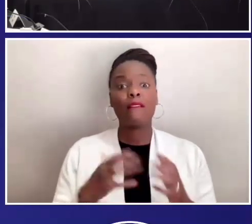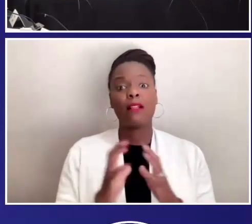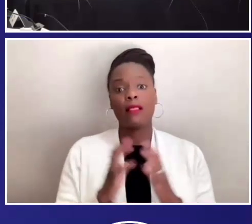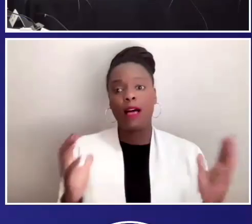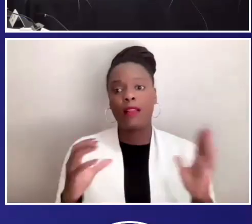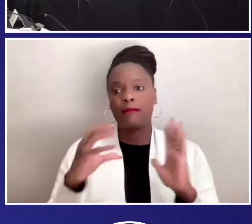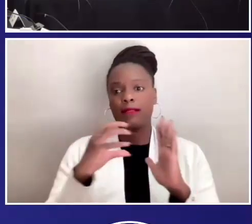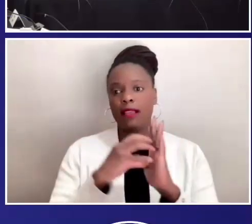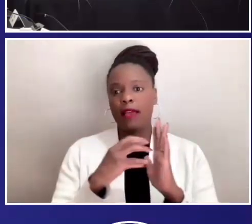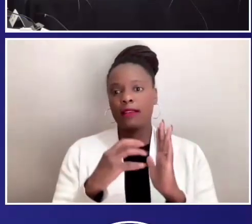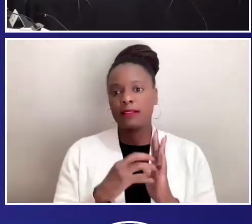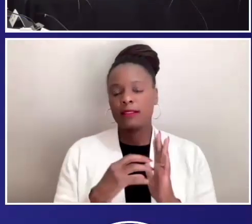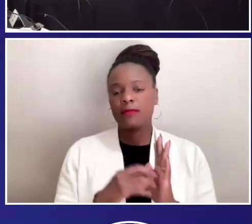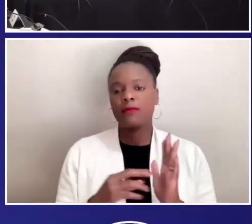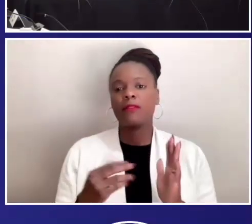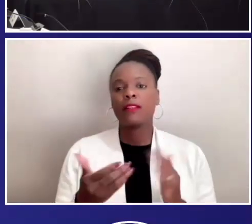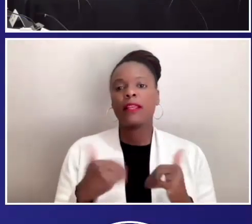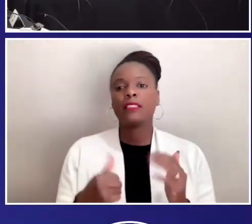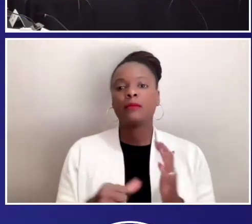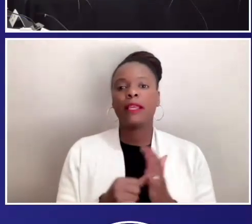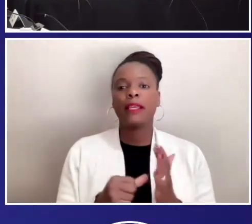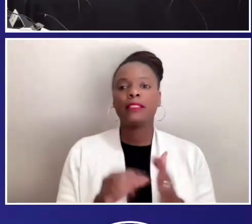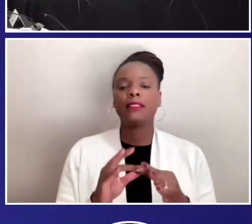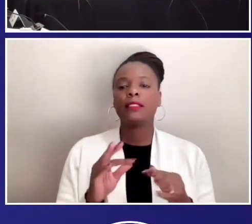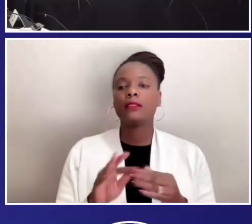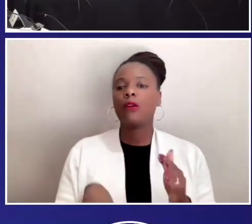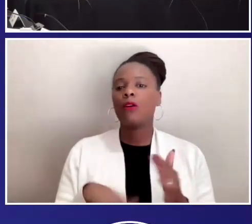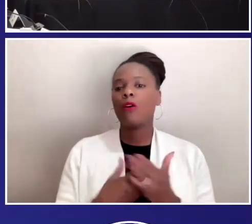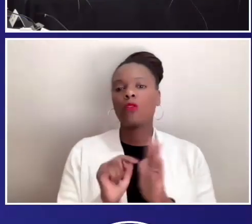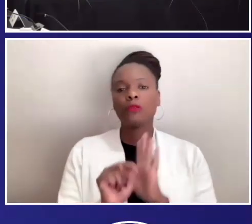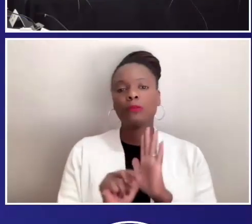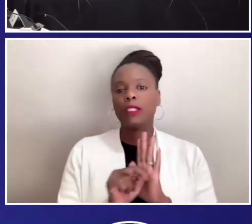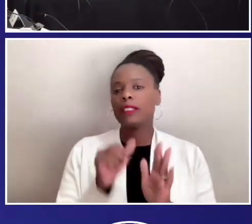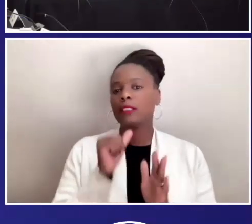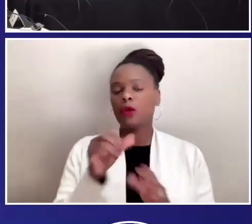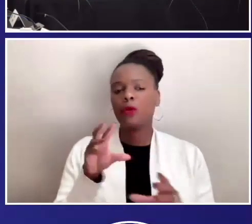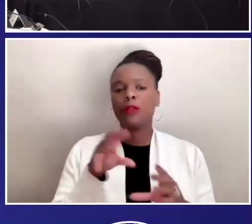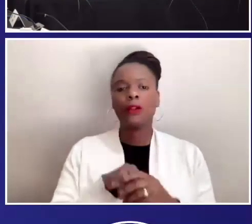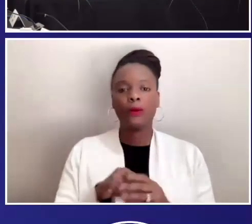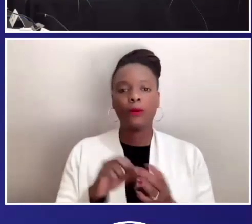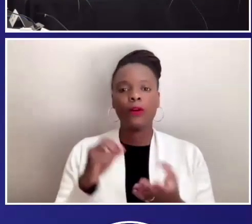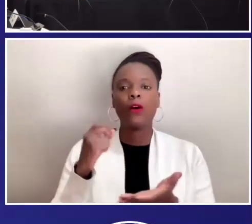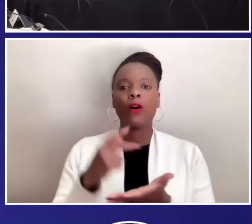periods do not include periods of authorized deferment or forbearance.